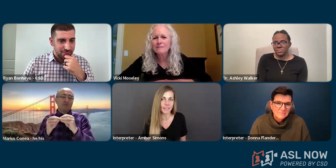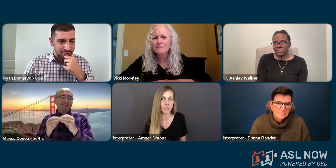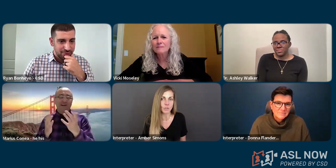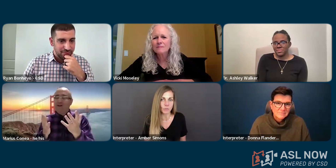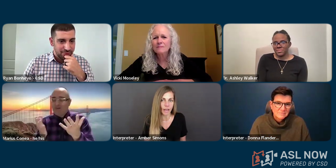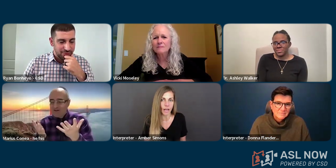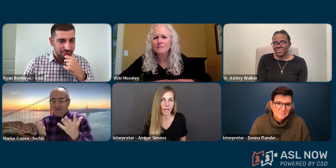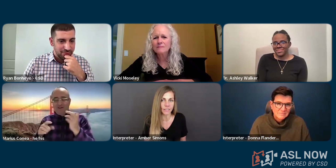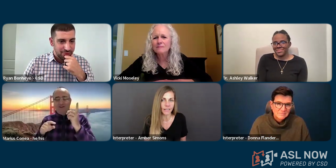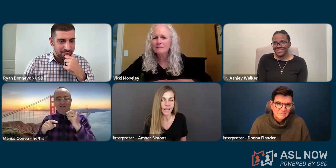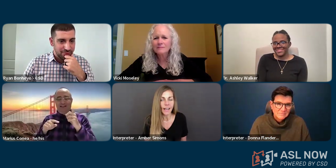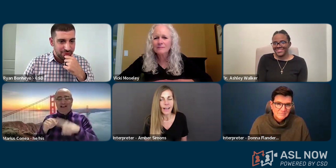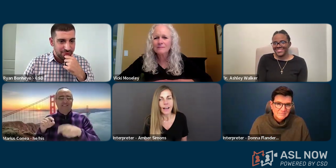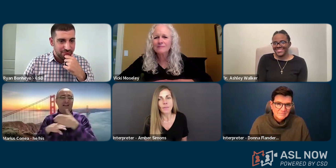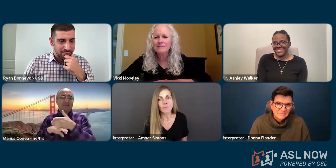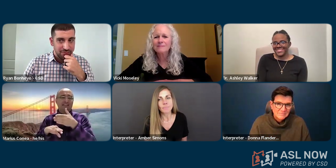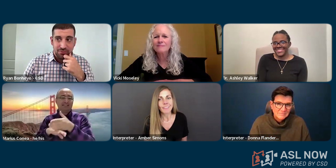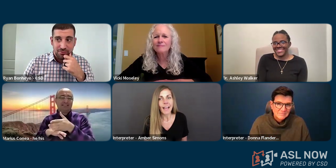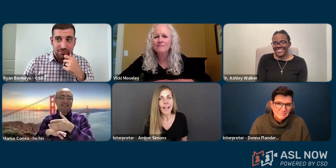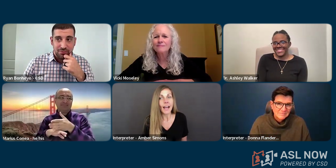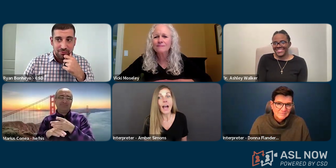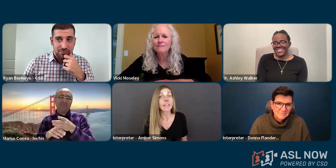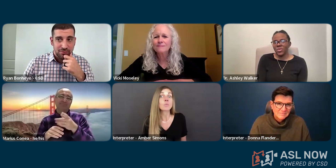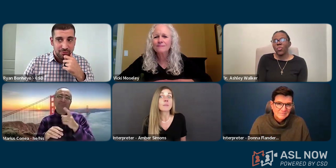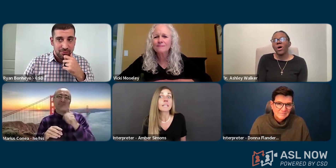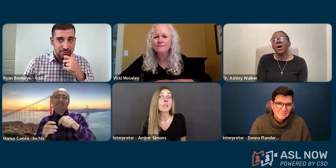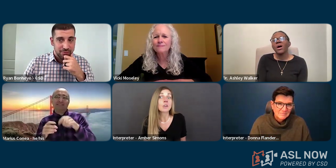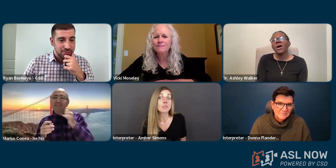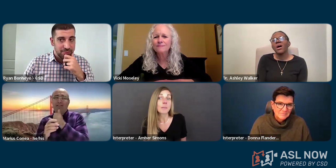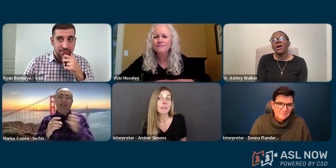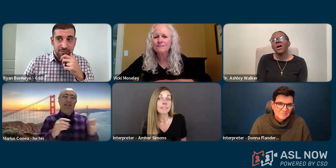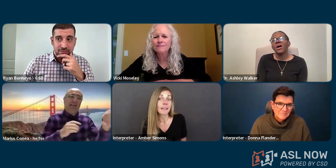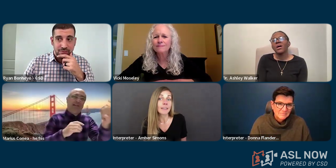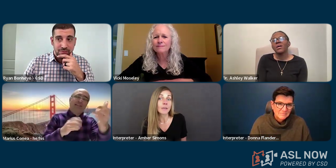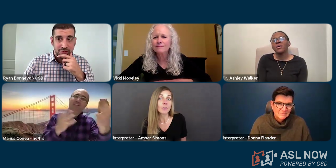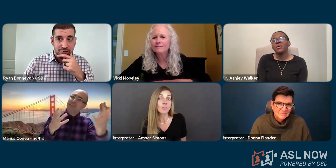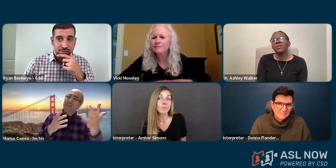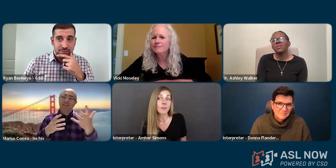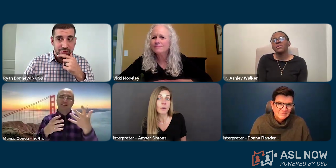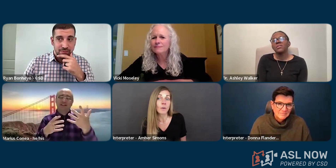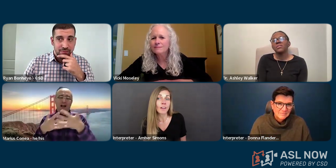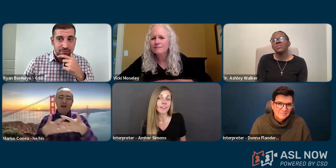then you can. I don't really know Japanese sign language very well